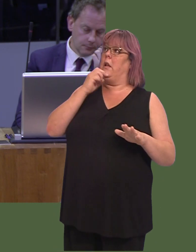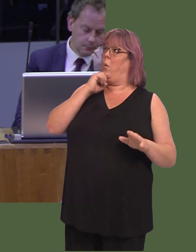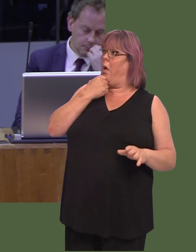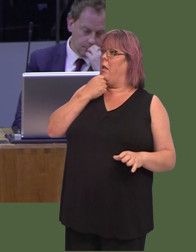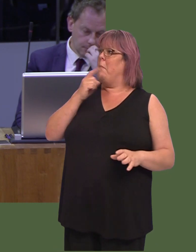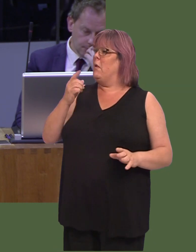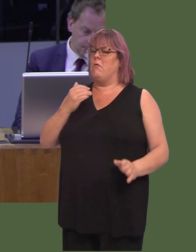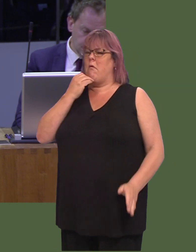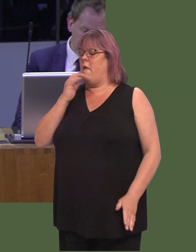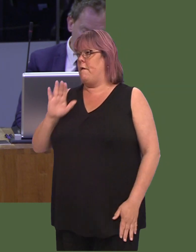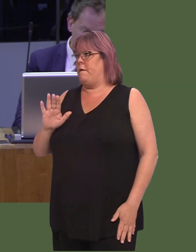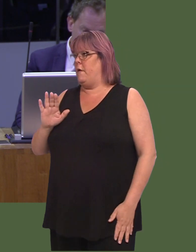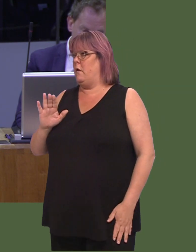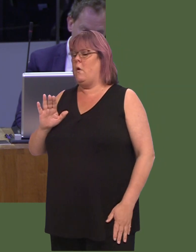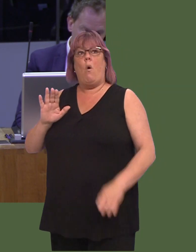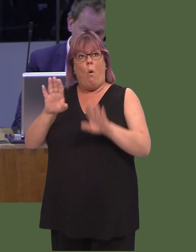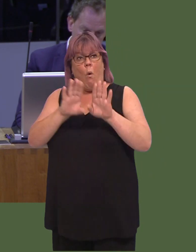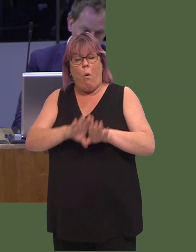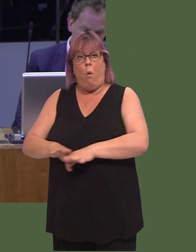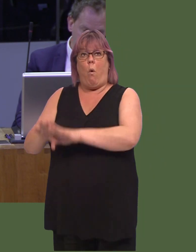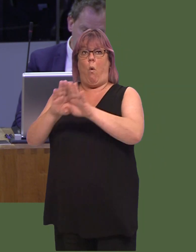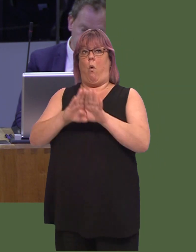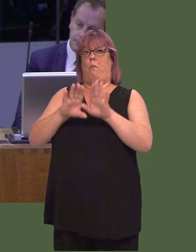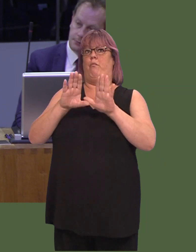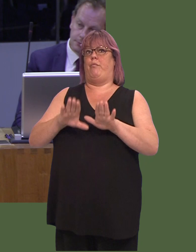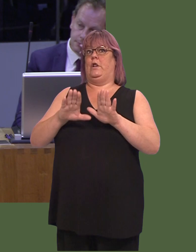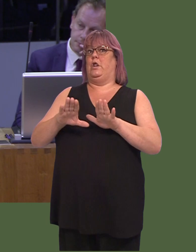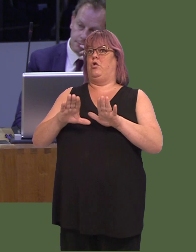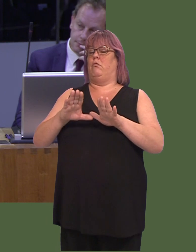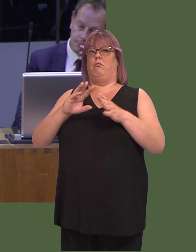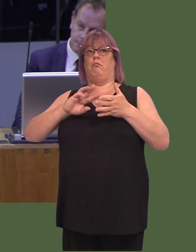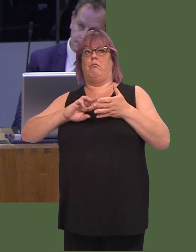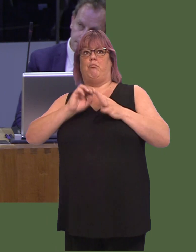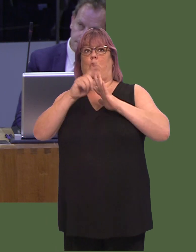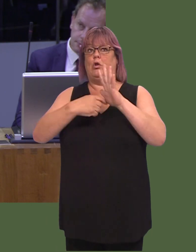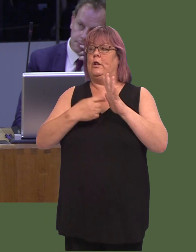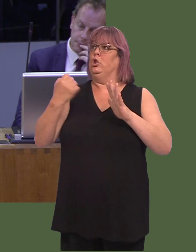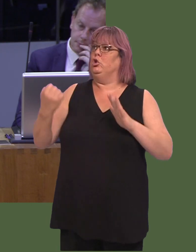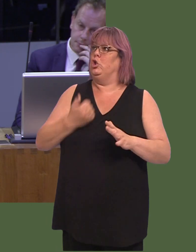enough, because every single infrastructure project should be using UK steel, and every